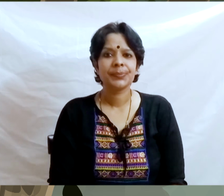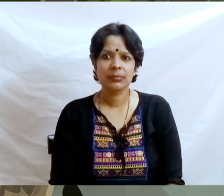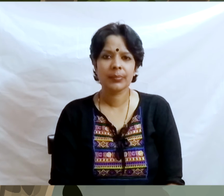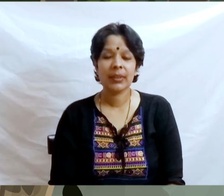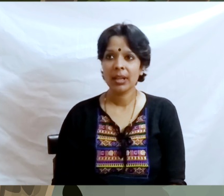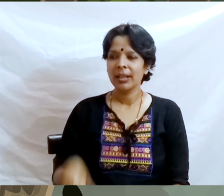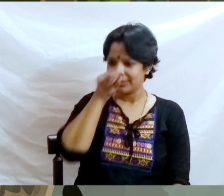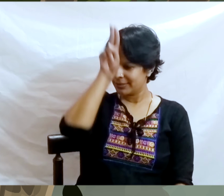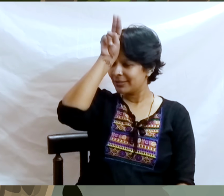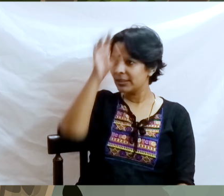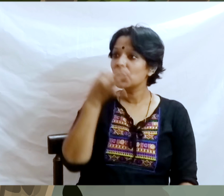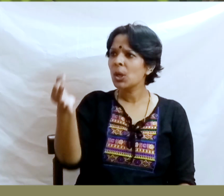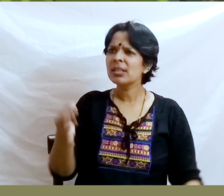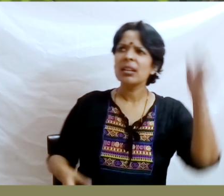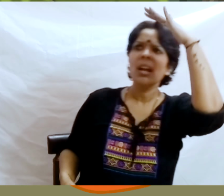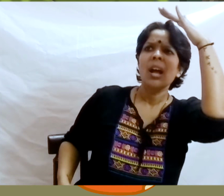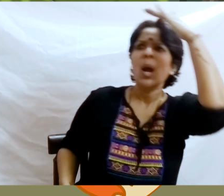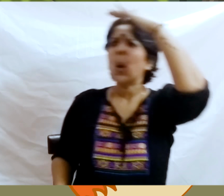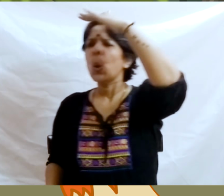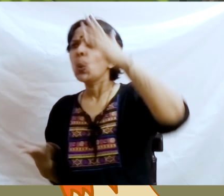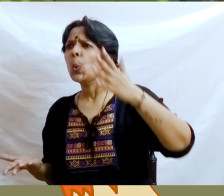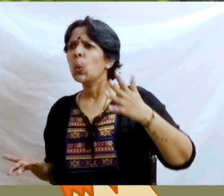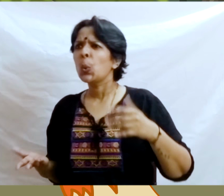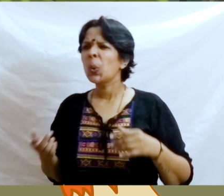“Why!! It looks to me like a couple of dogs are headed this way.